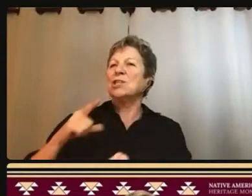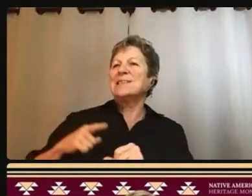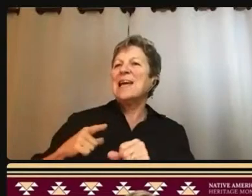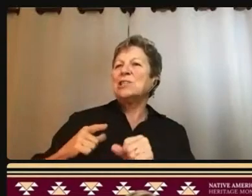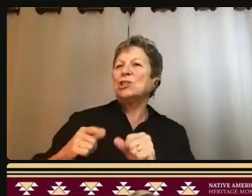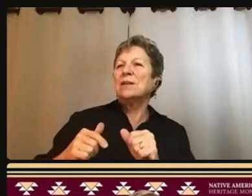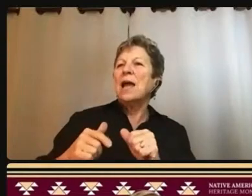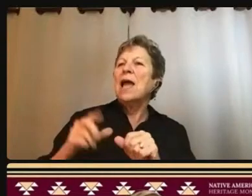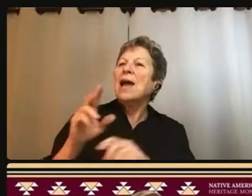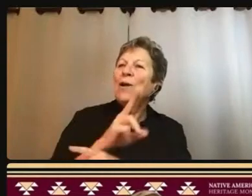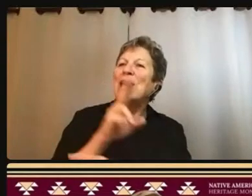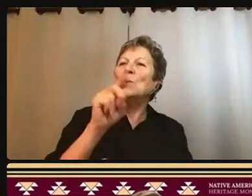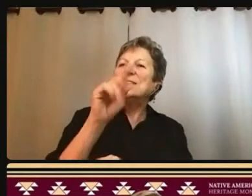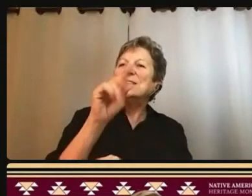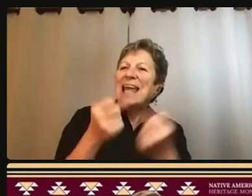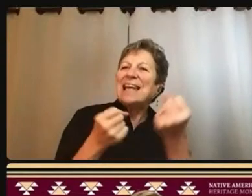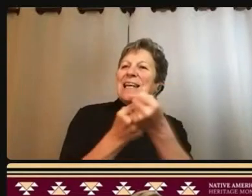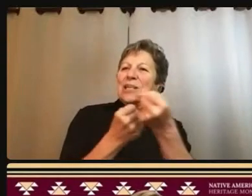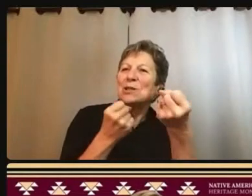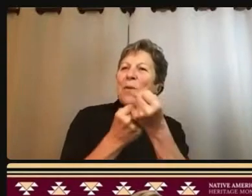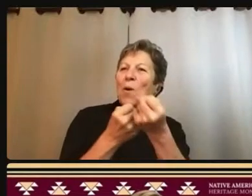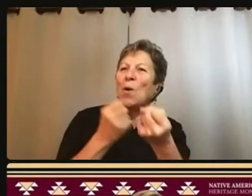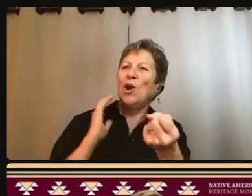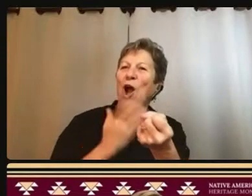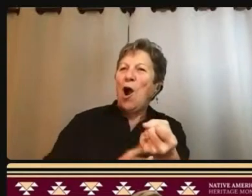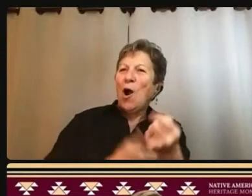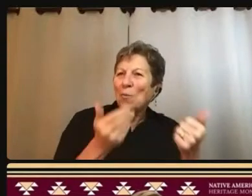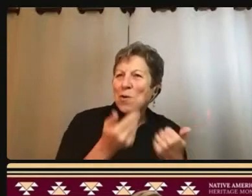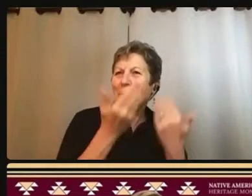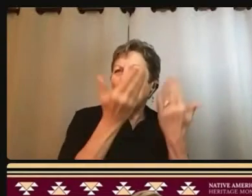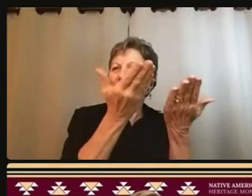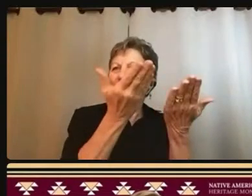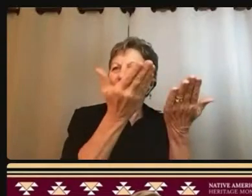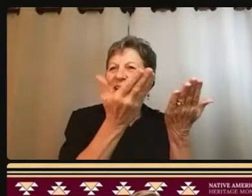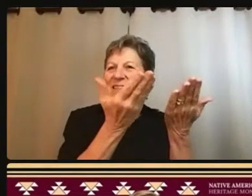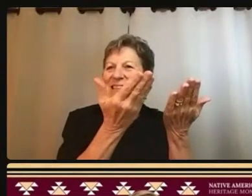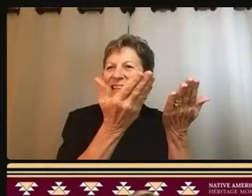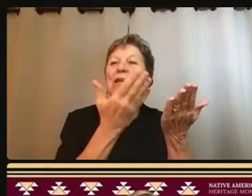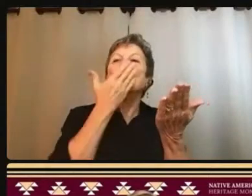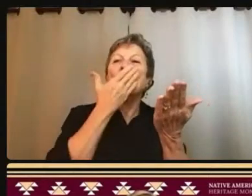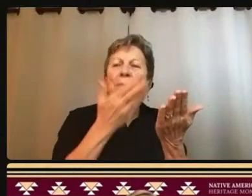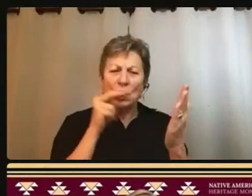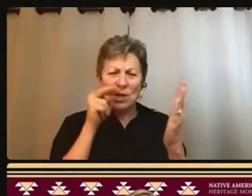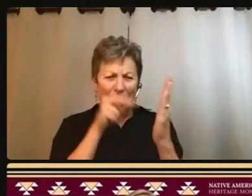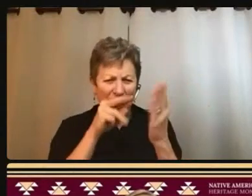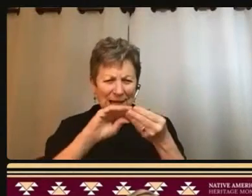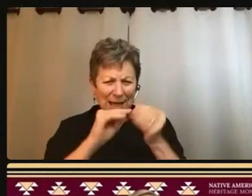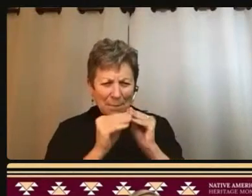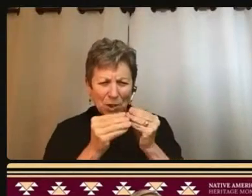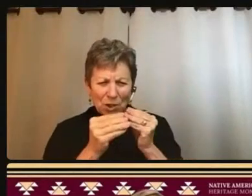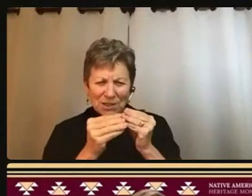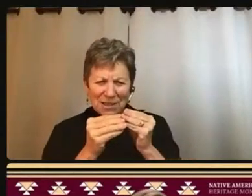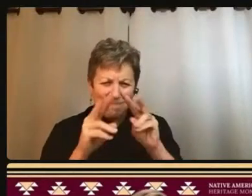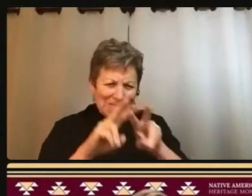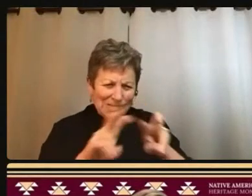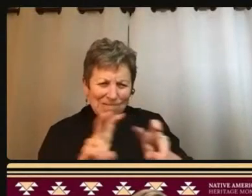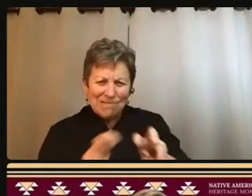IN MY JOB WE ACTUALLY DO LEGISLATION AND WE USE DATA TO